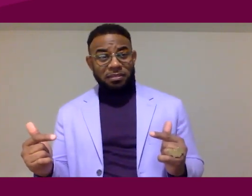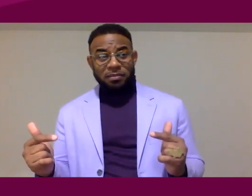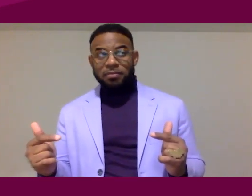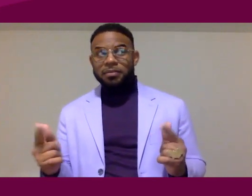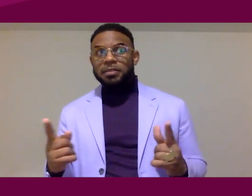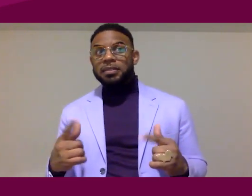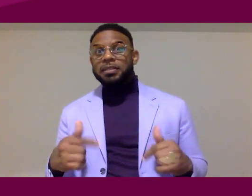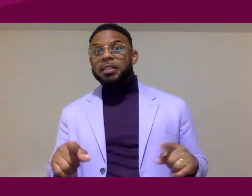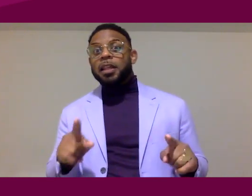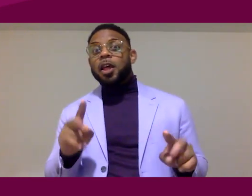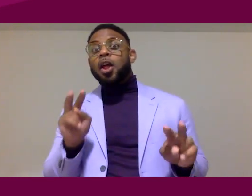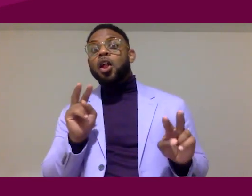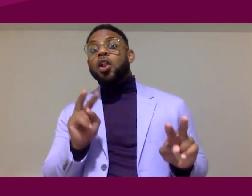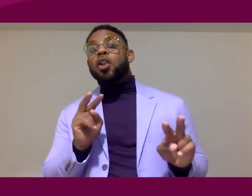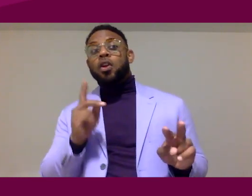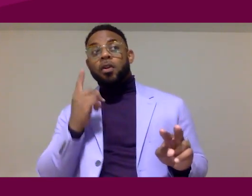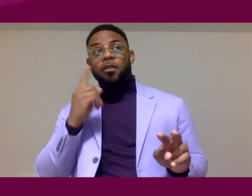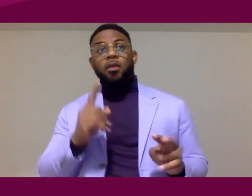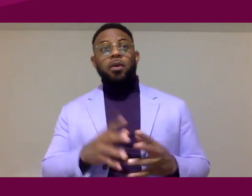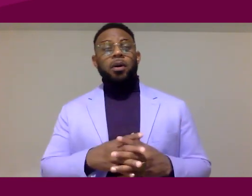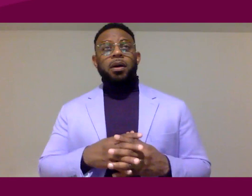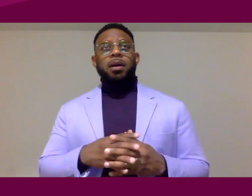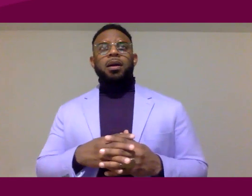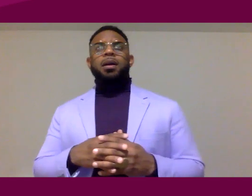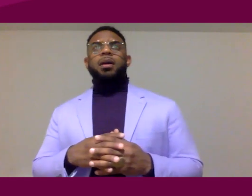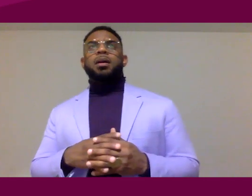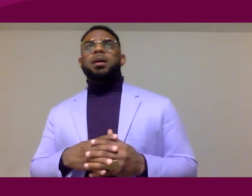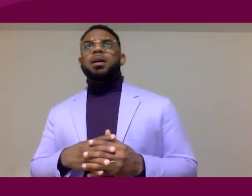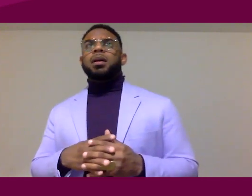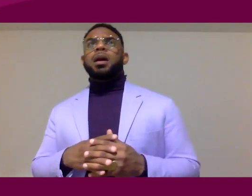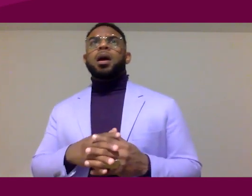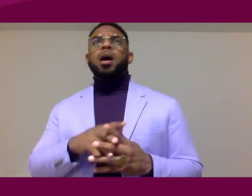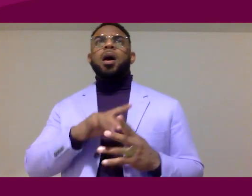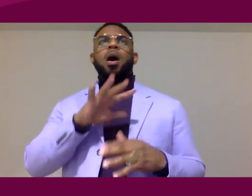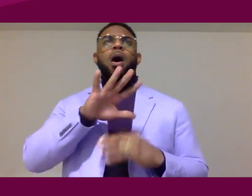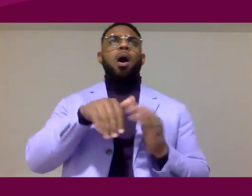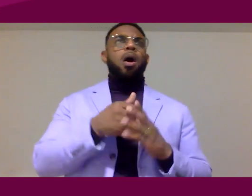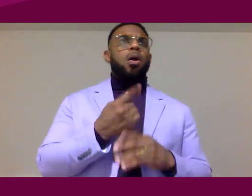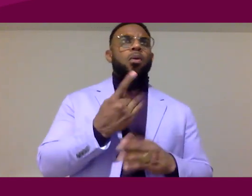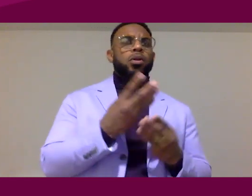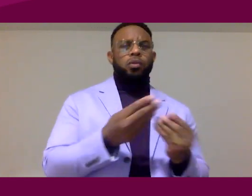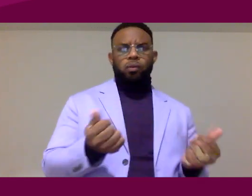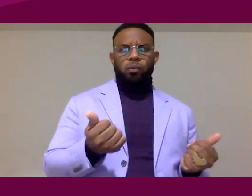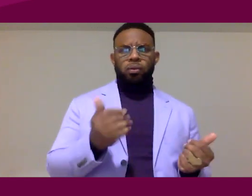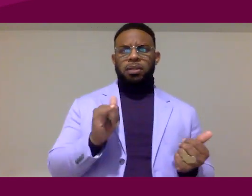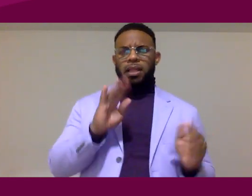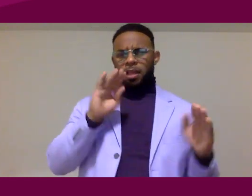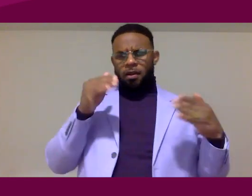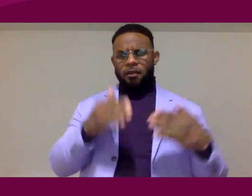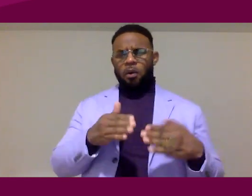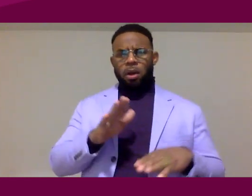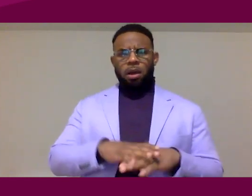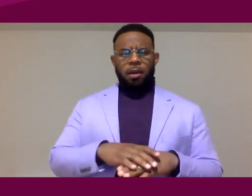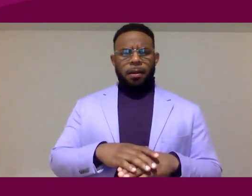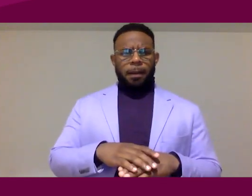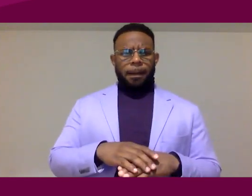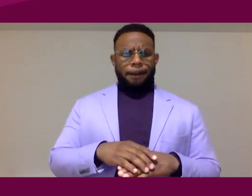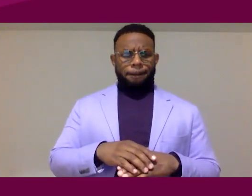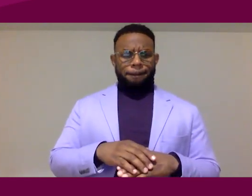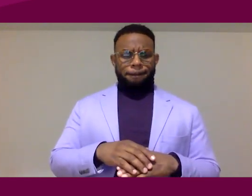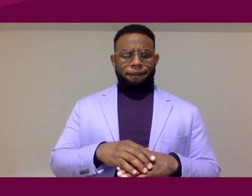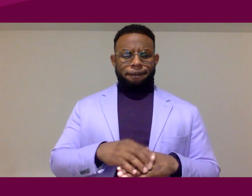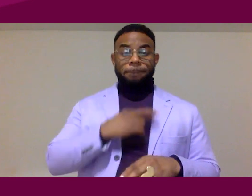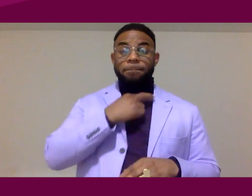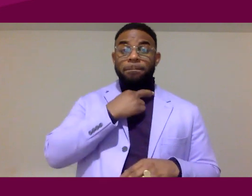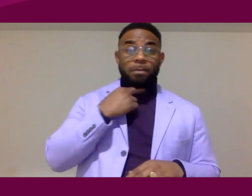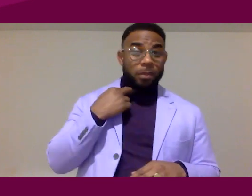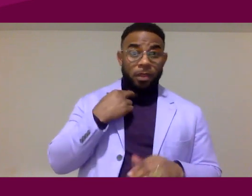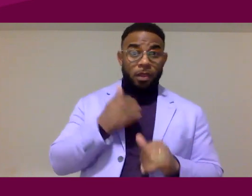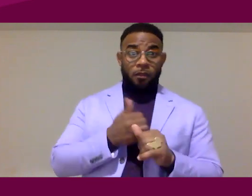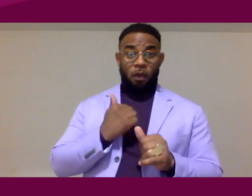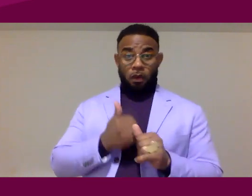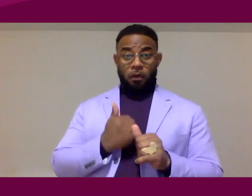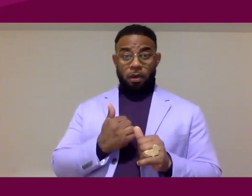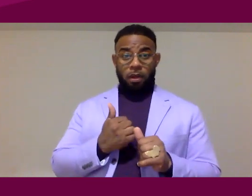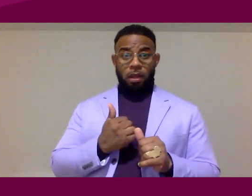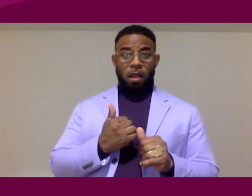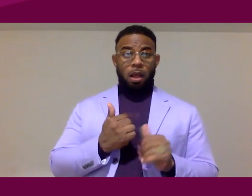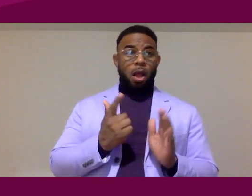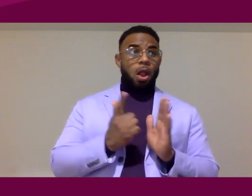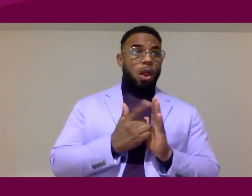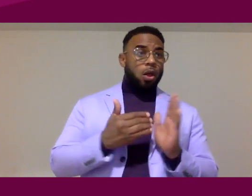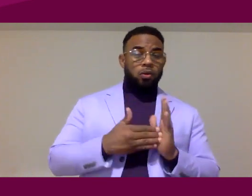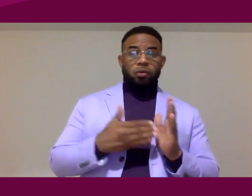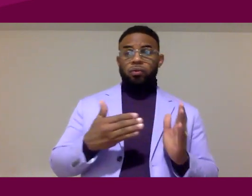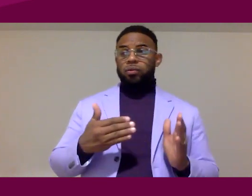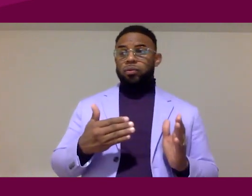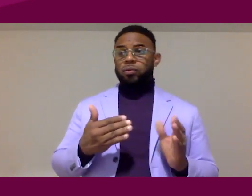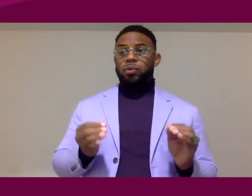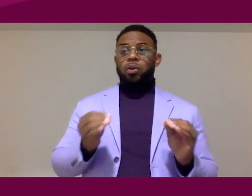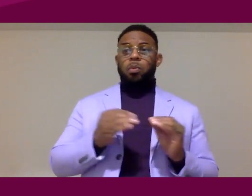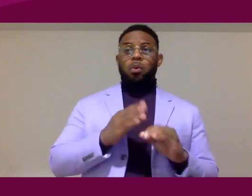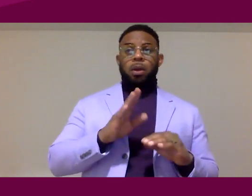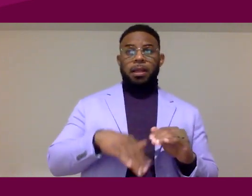they look for an all in one solution that focuses on risk aversion, lawsuits more than